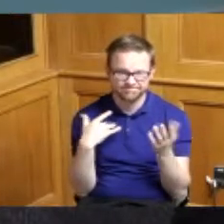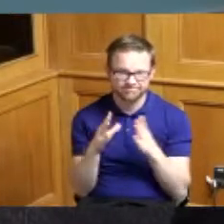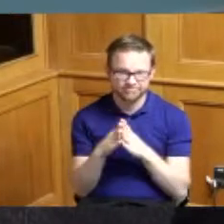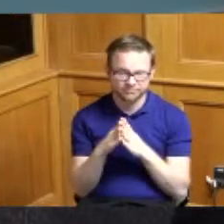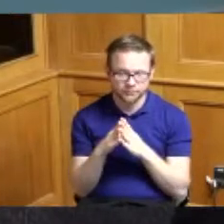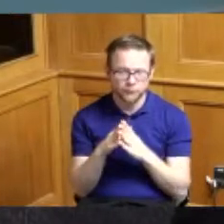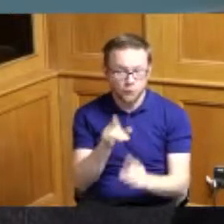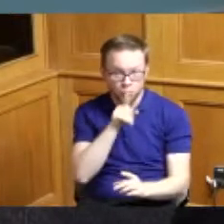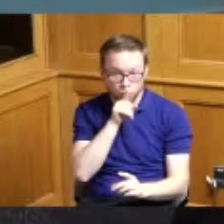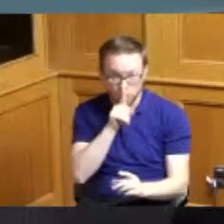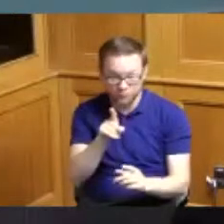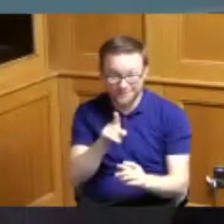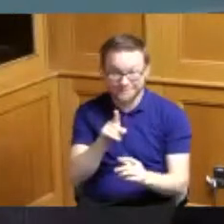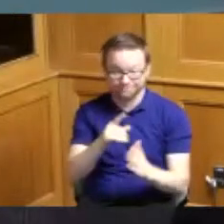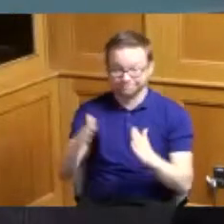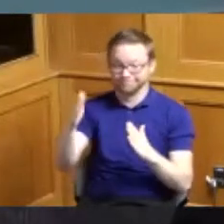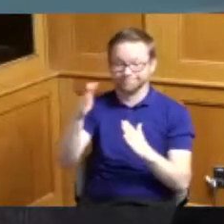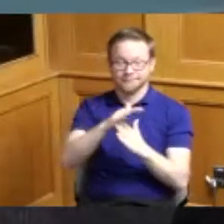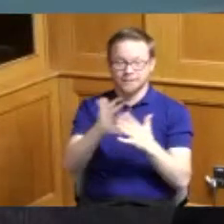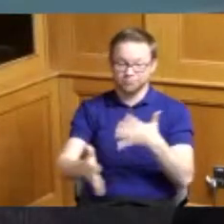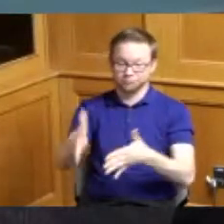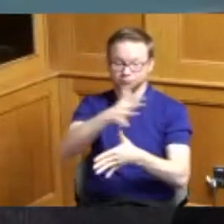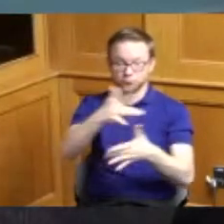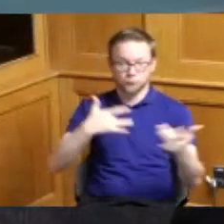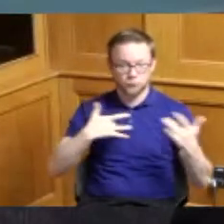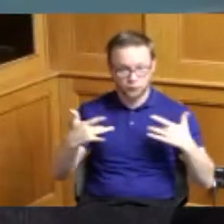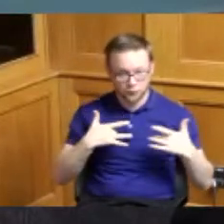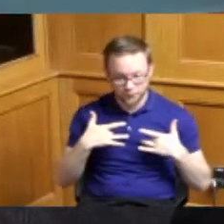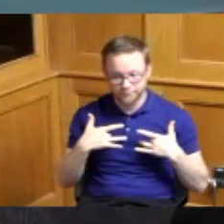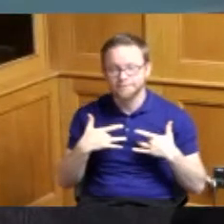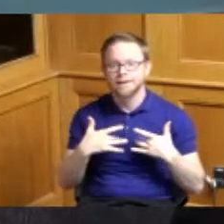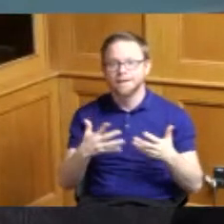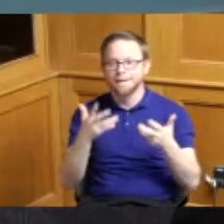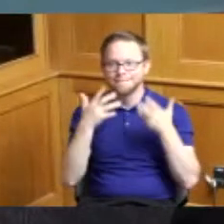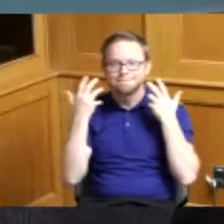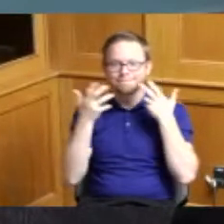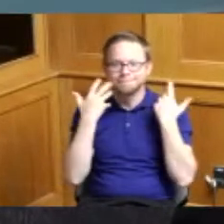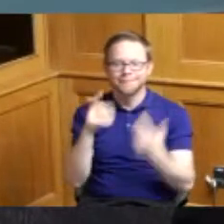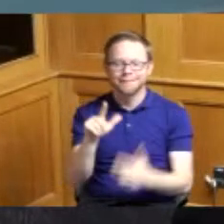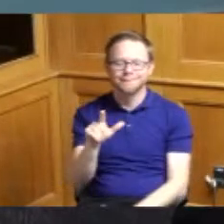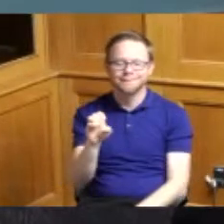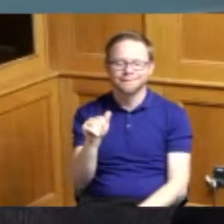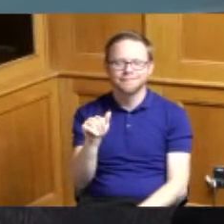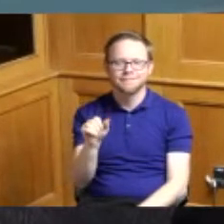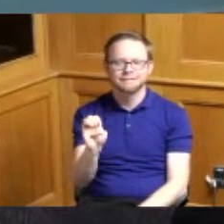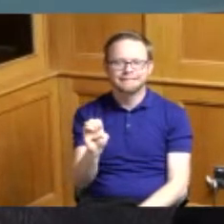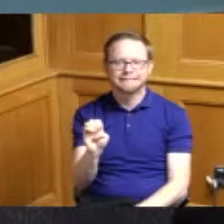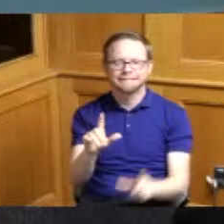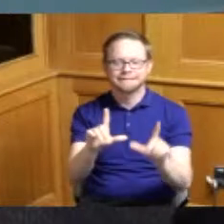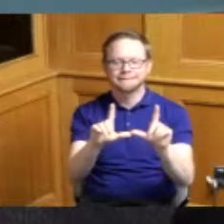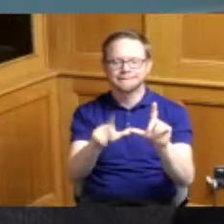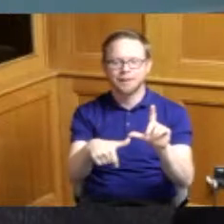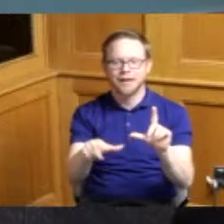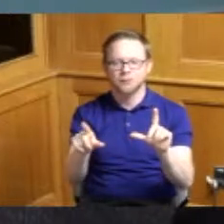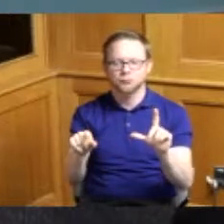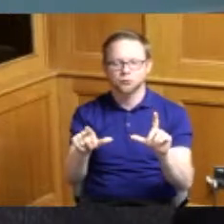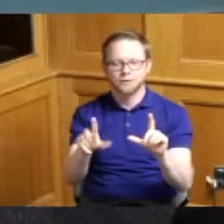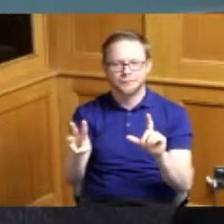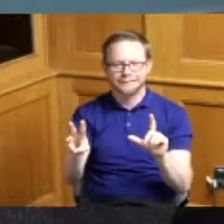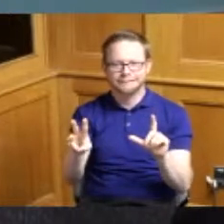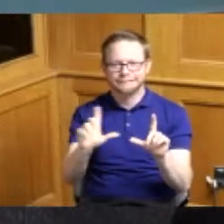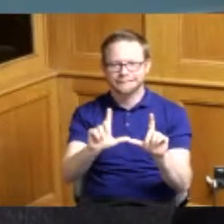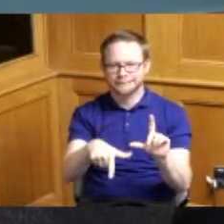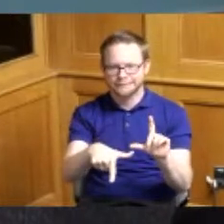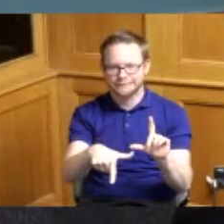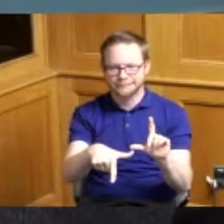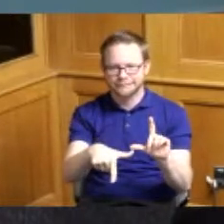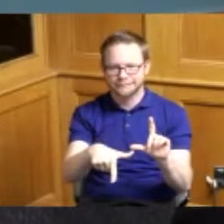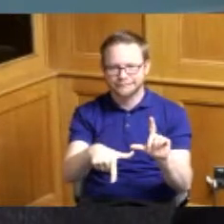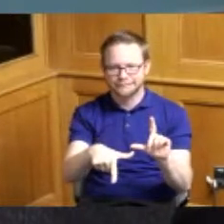concern I got right now is that we got a Bengals lease that expires in 2026 they're the top tenant